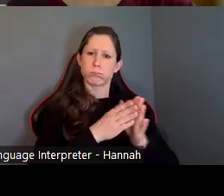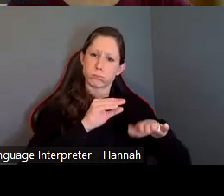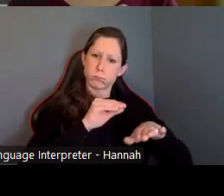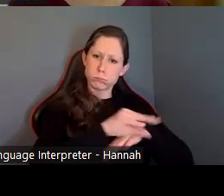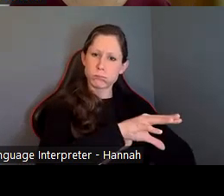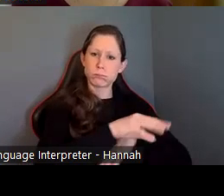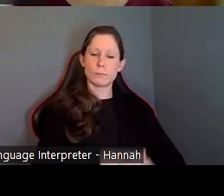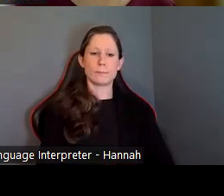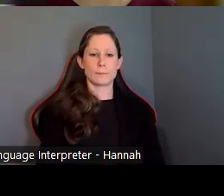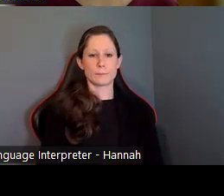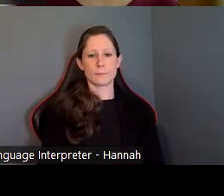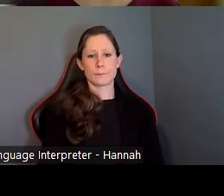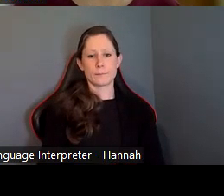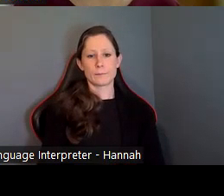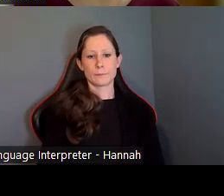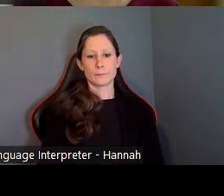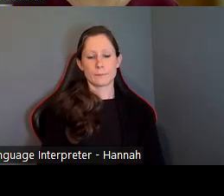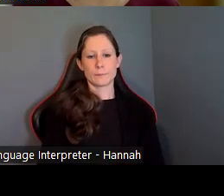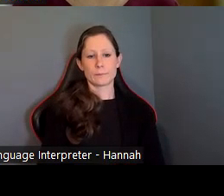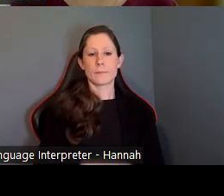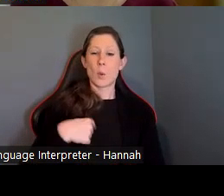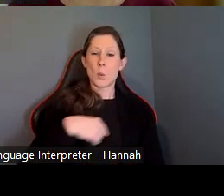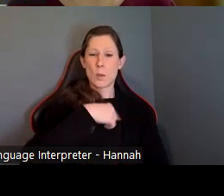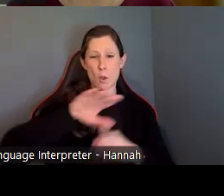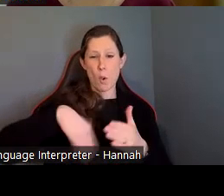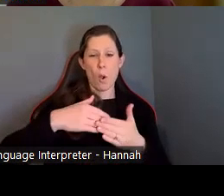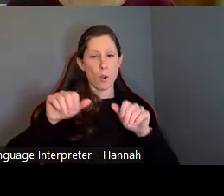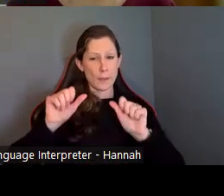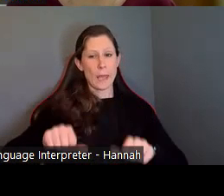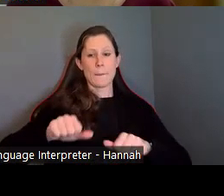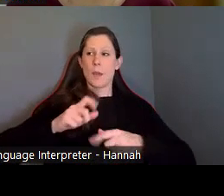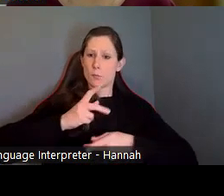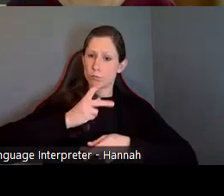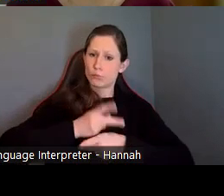We can all be stewards of diversity, equity, inclusion.